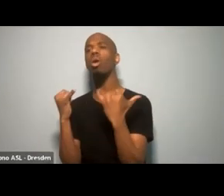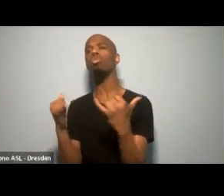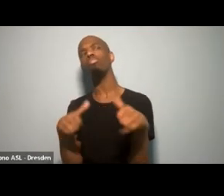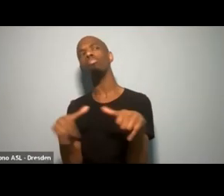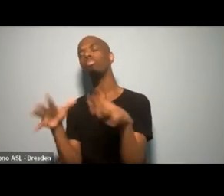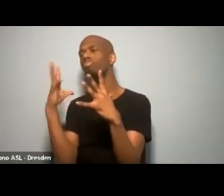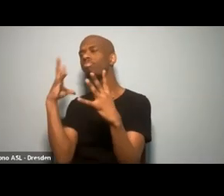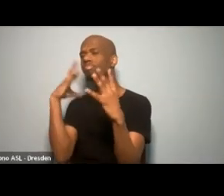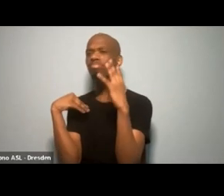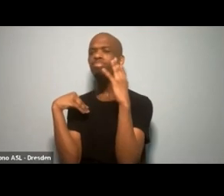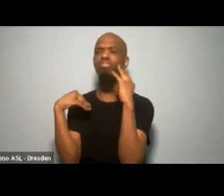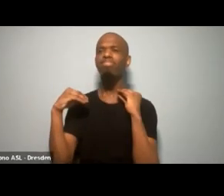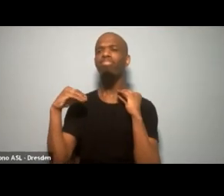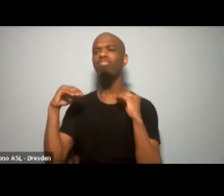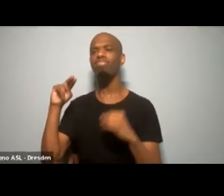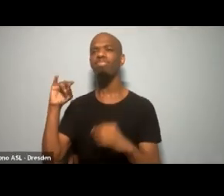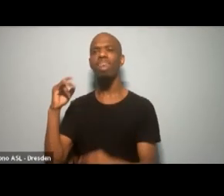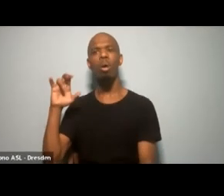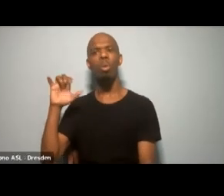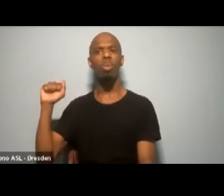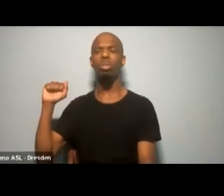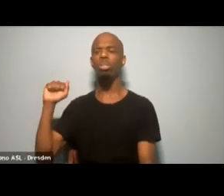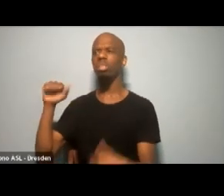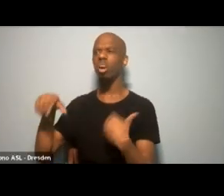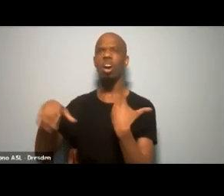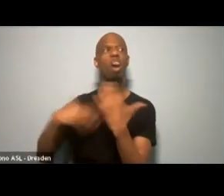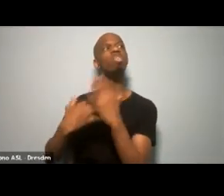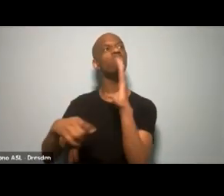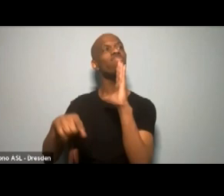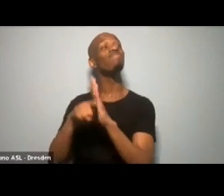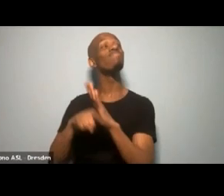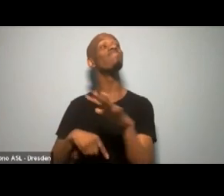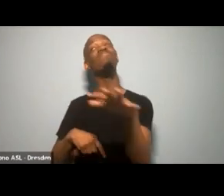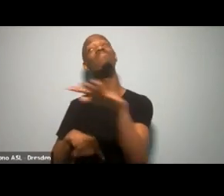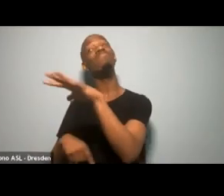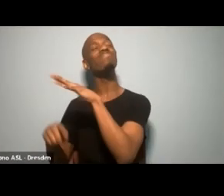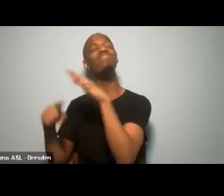devoid of all the negatives that some international tabloids